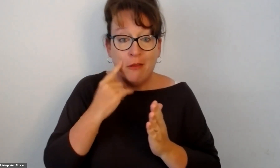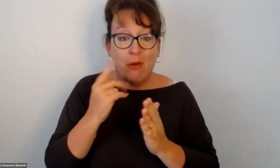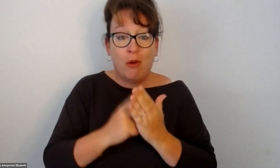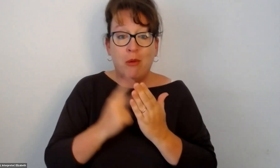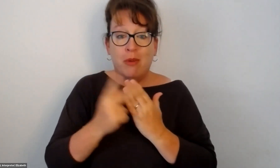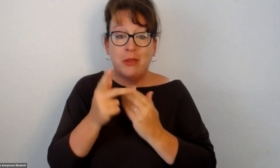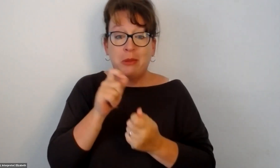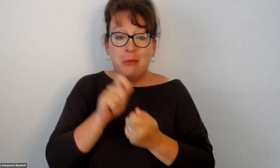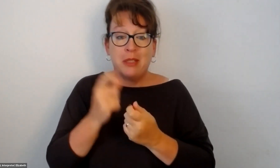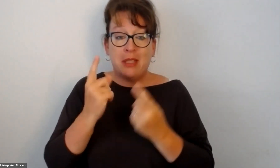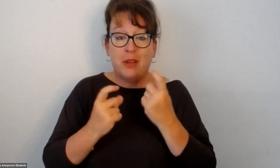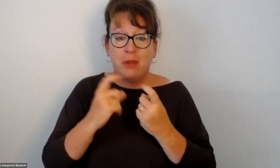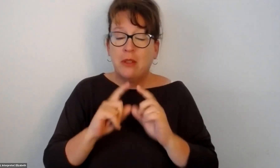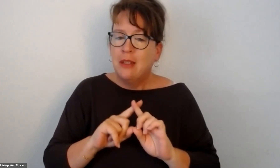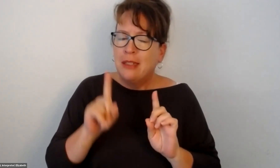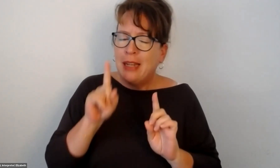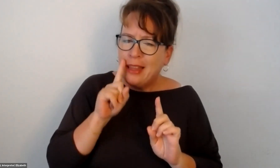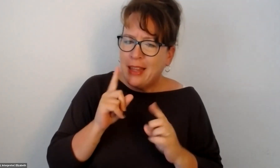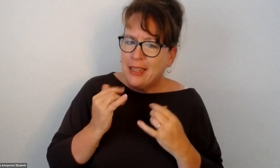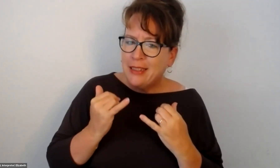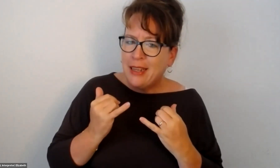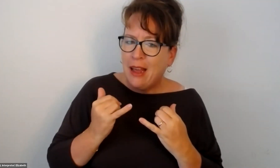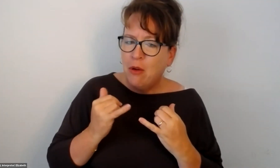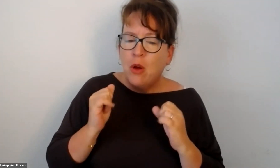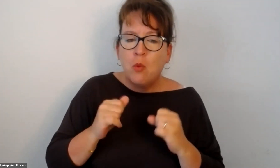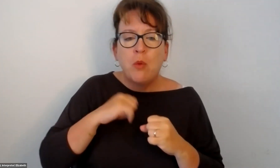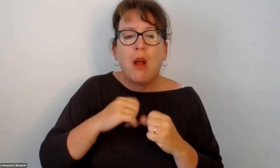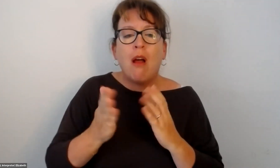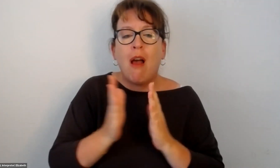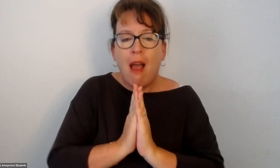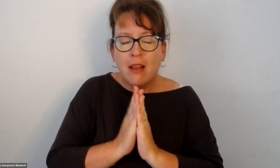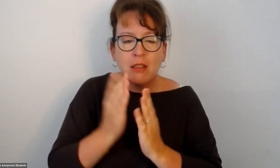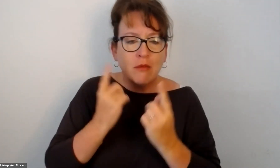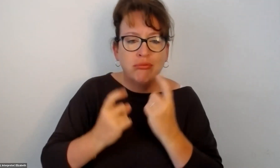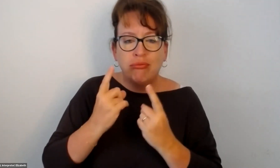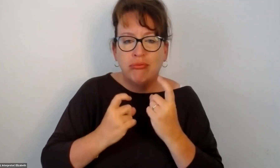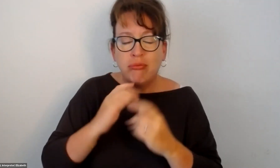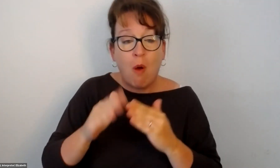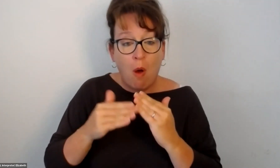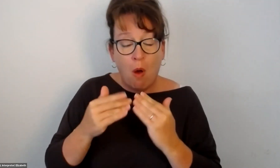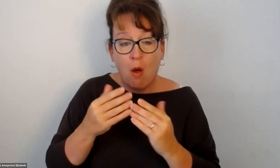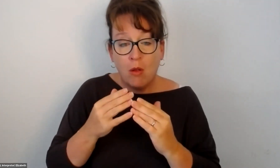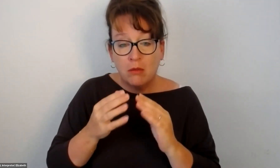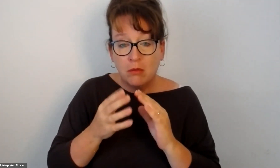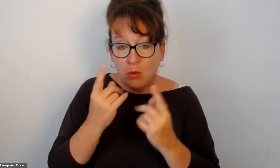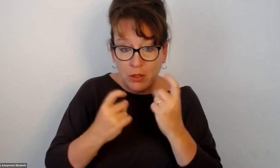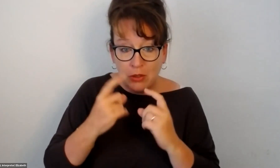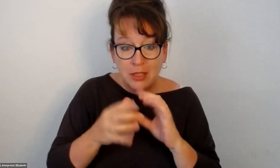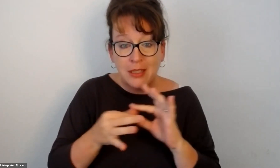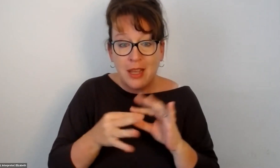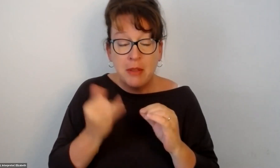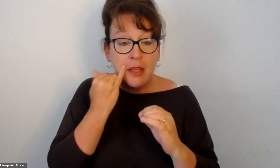we have to address those program desires. So with that, let me turn it over to my colleague,